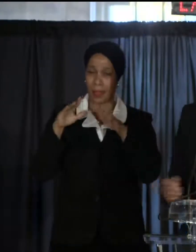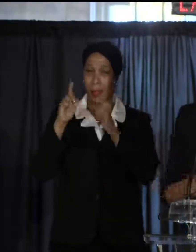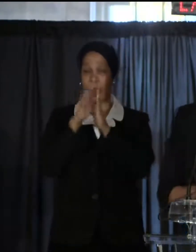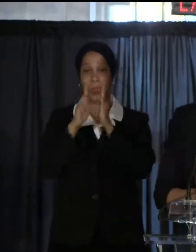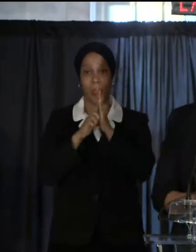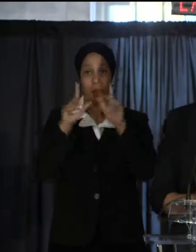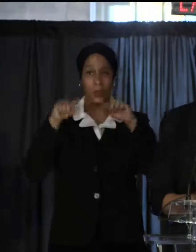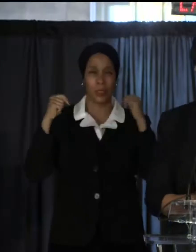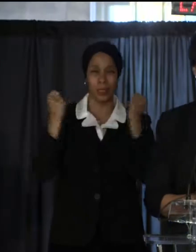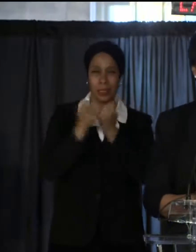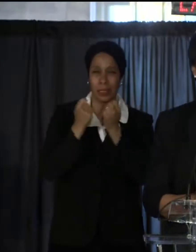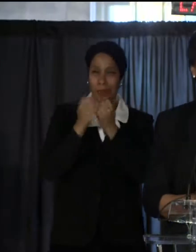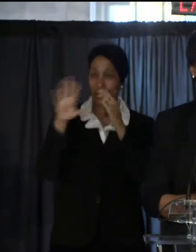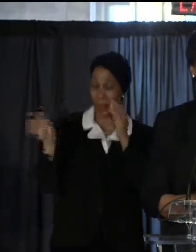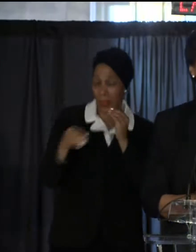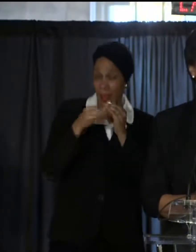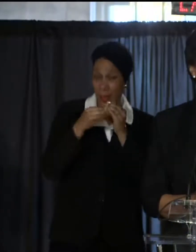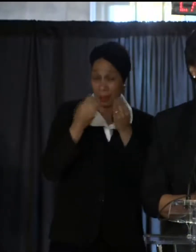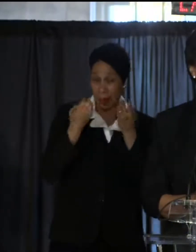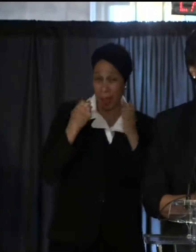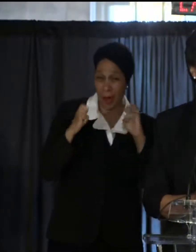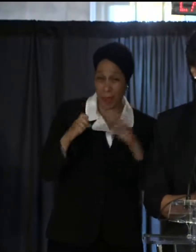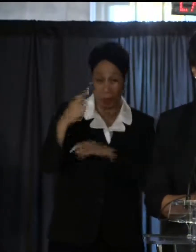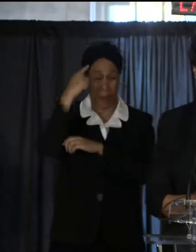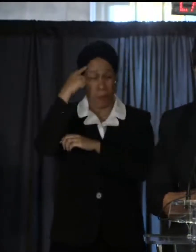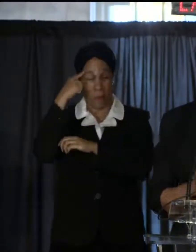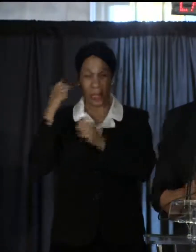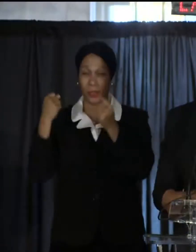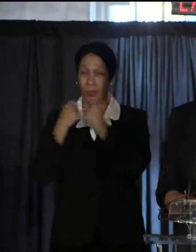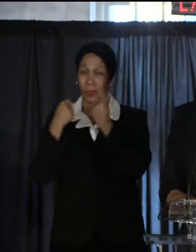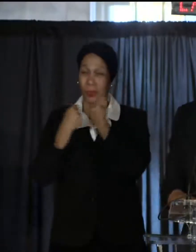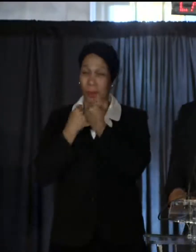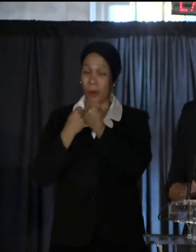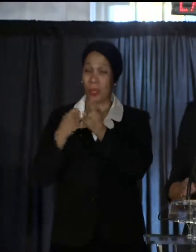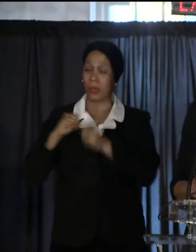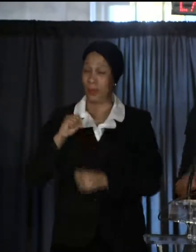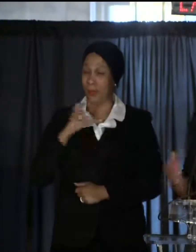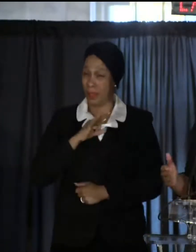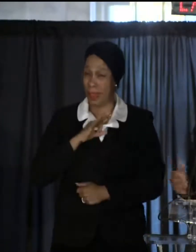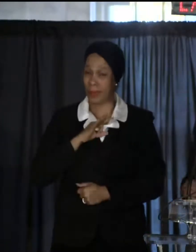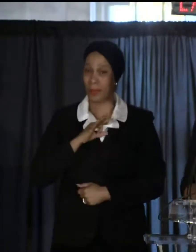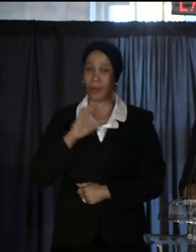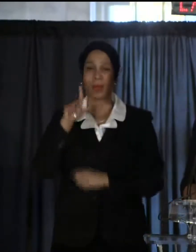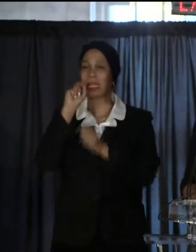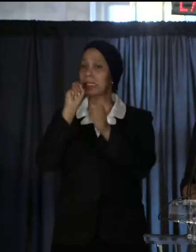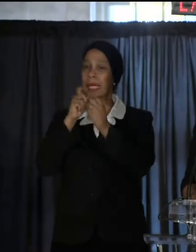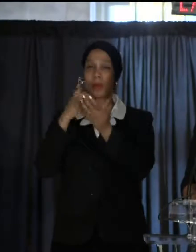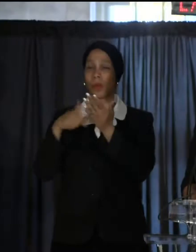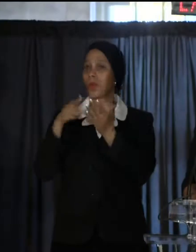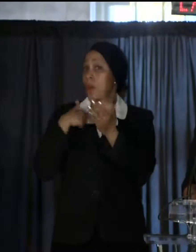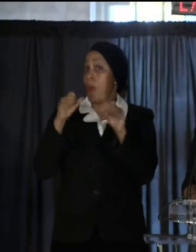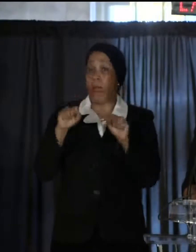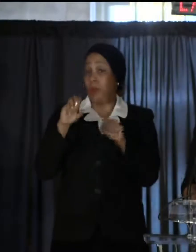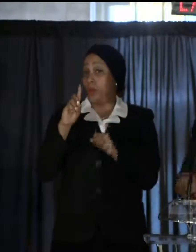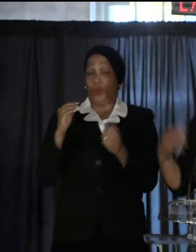WHO PUT THEIR GREAT MINDS TOGETHER WITH OUR ADVOCATES AND OUR STAFF AND THAT'S EXACTLY WHAT WE WERE ABLE TO DO.